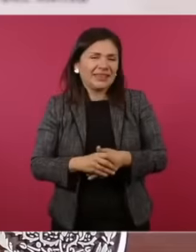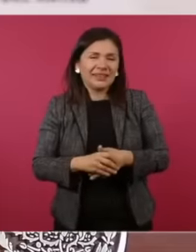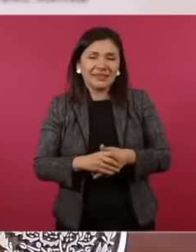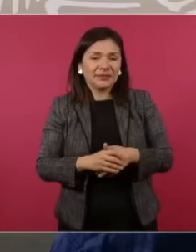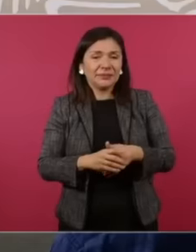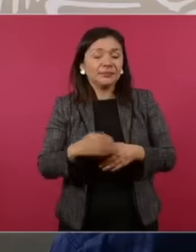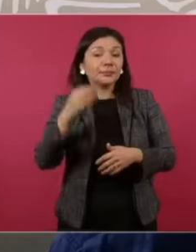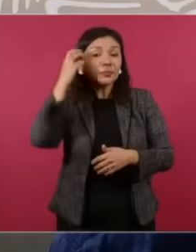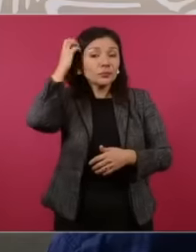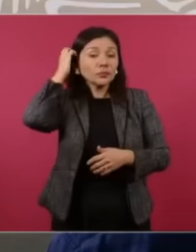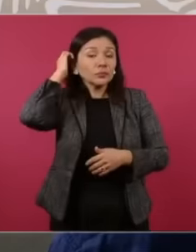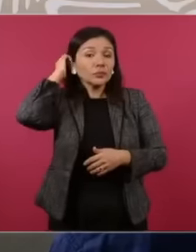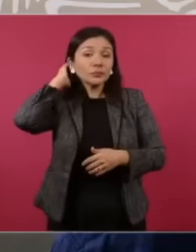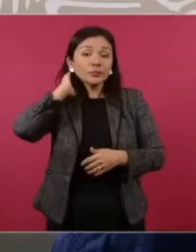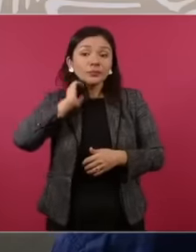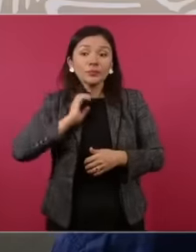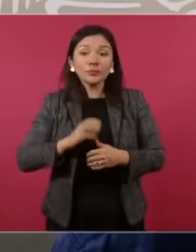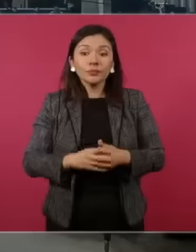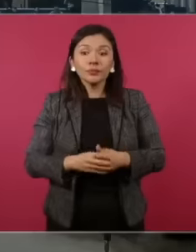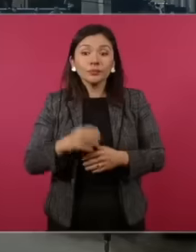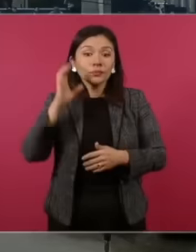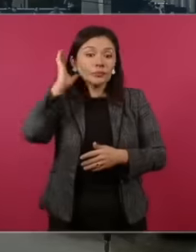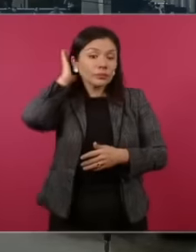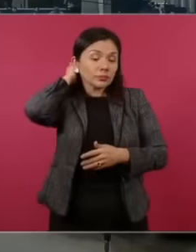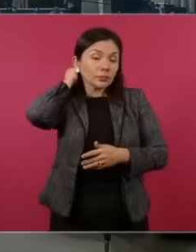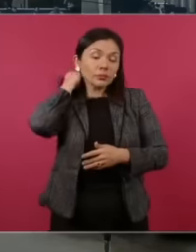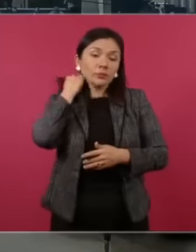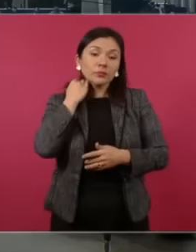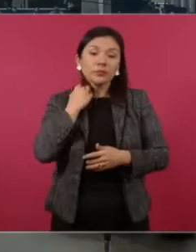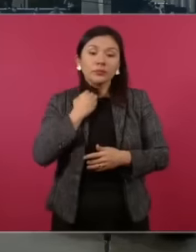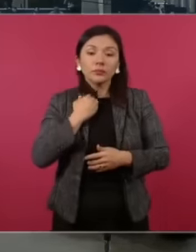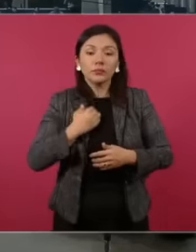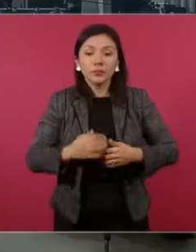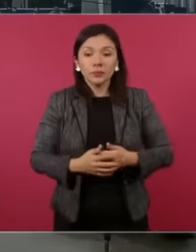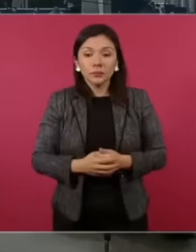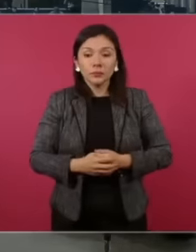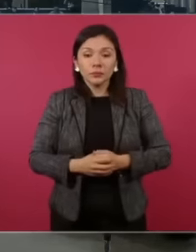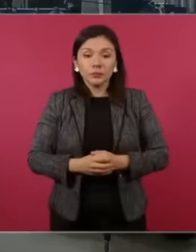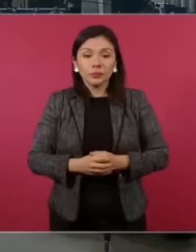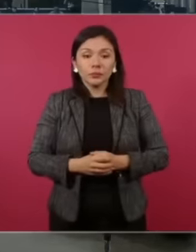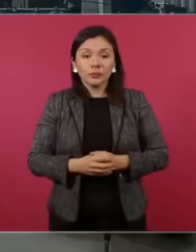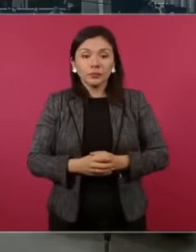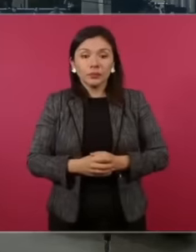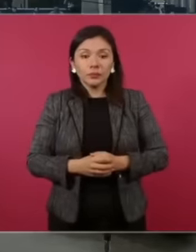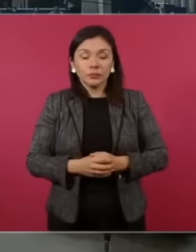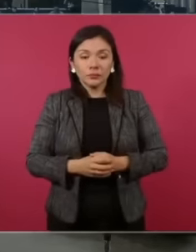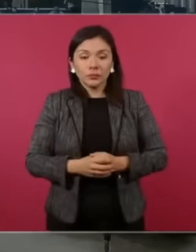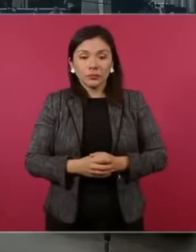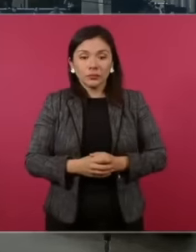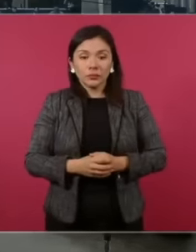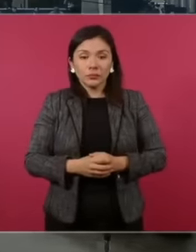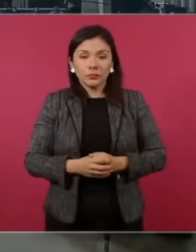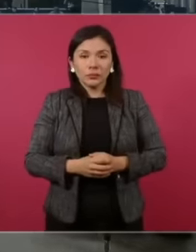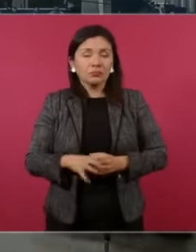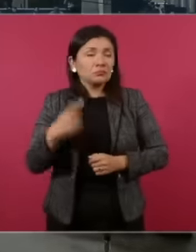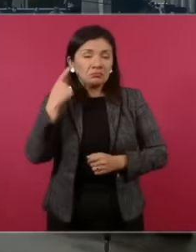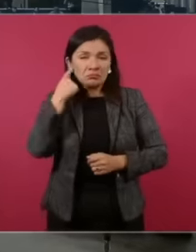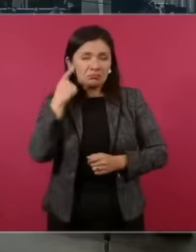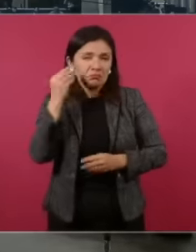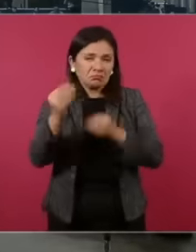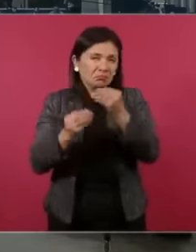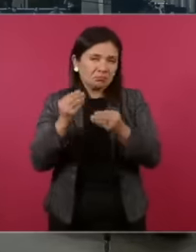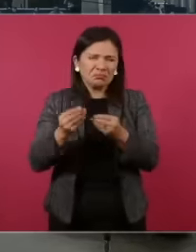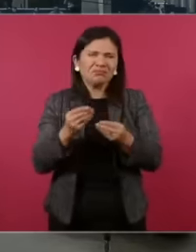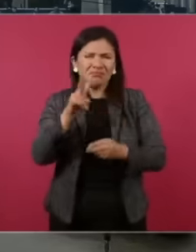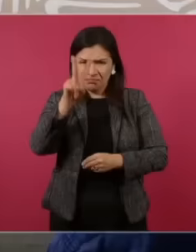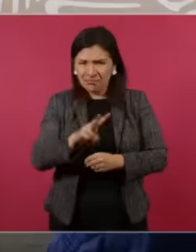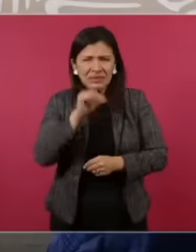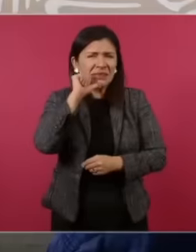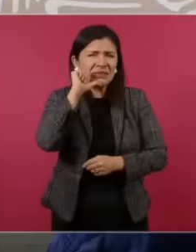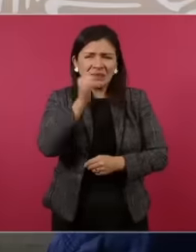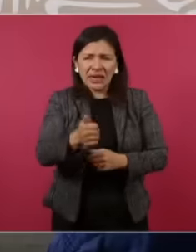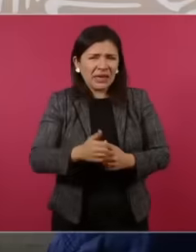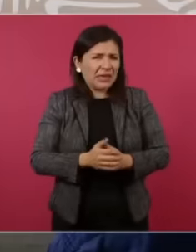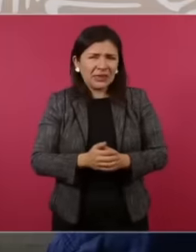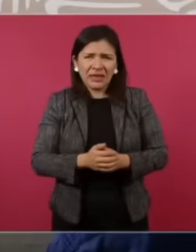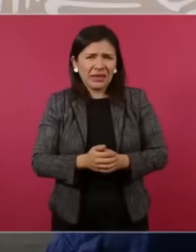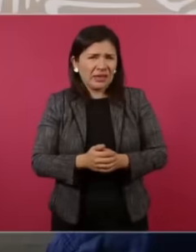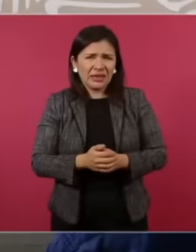, they saw a document And it's because there is nothing absolutely nothing well but on Wednesday they are going to